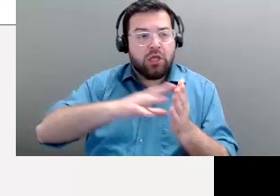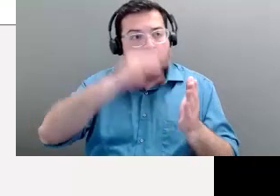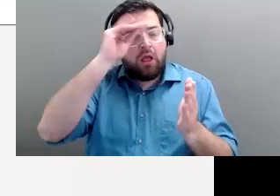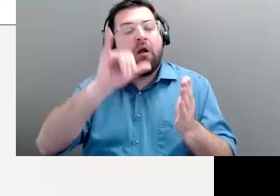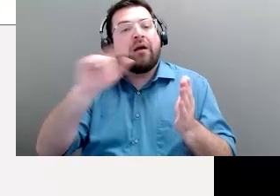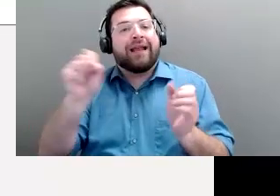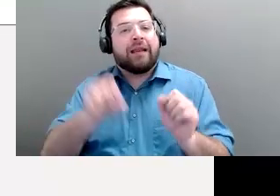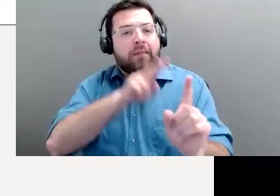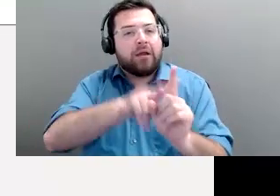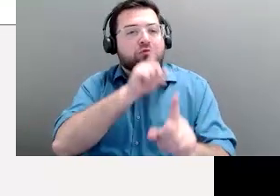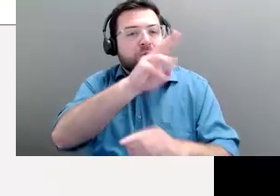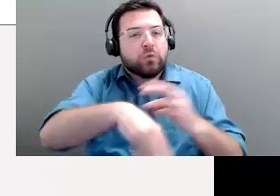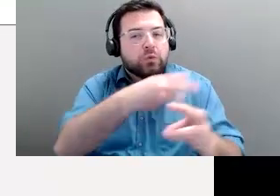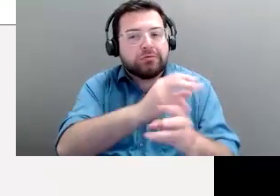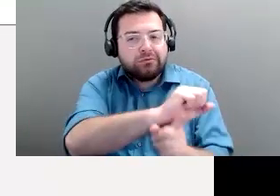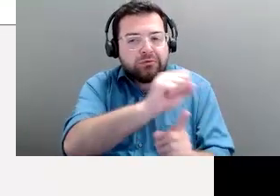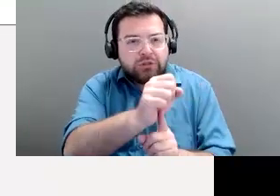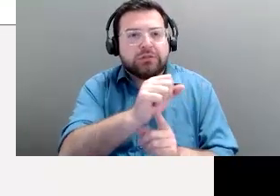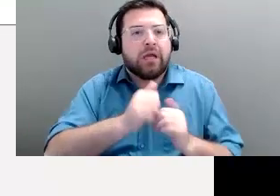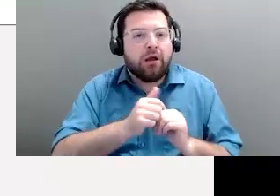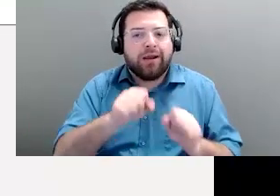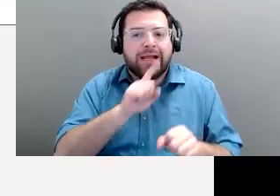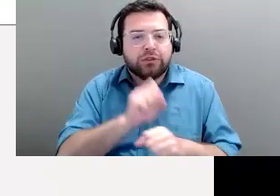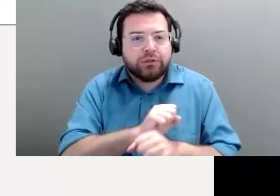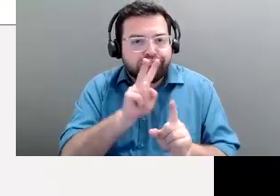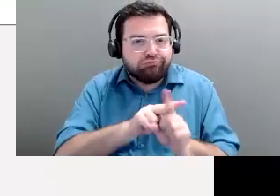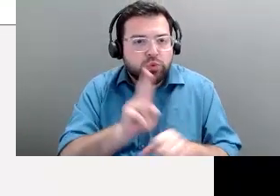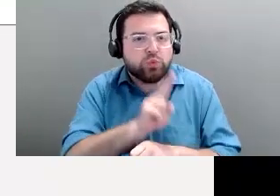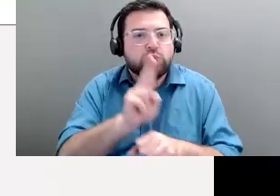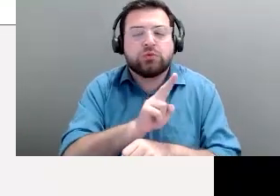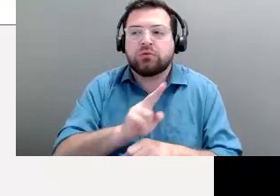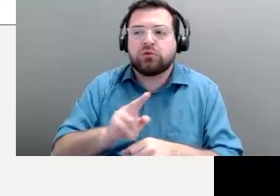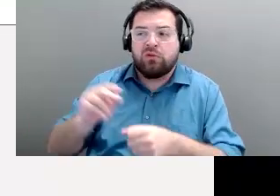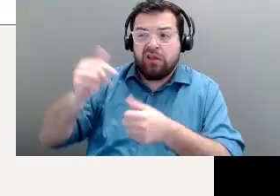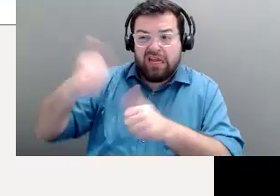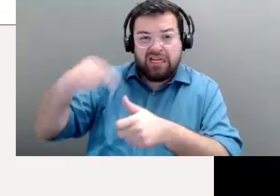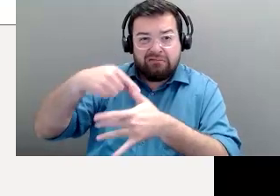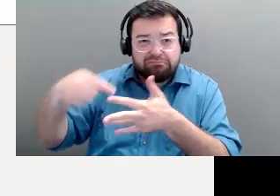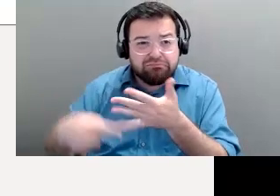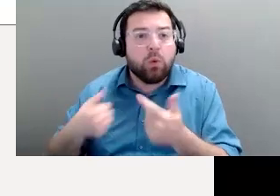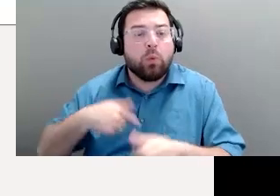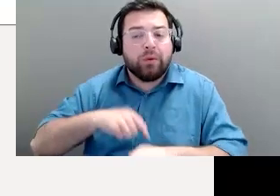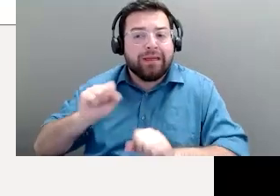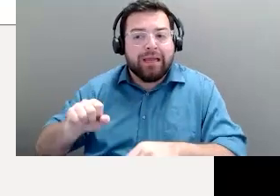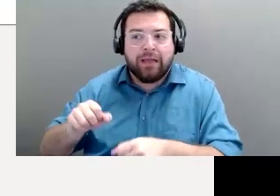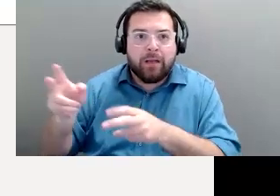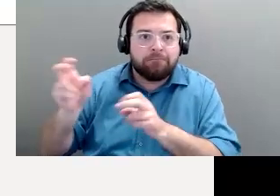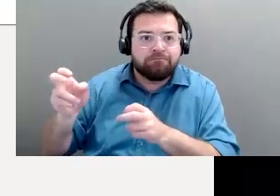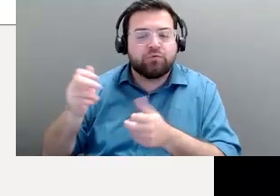And so in our feedback to students, we can touch on any of these areas to make it more substantive.